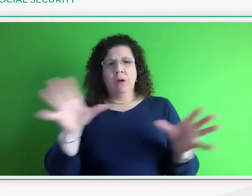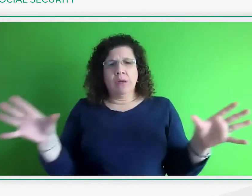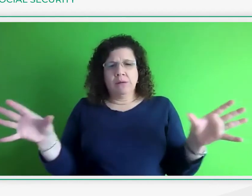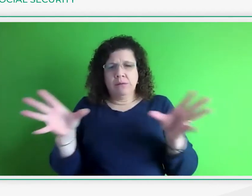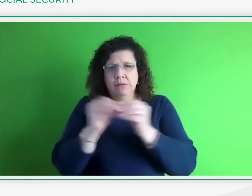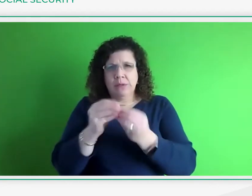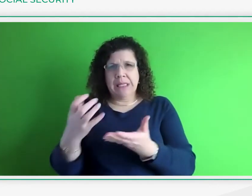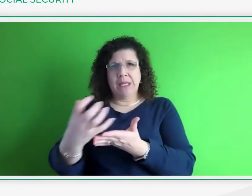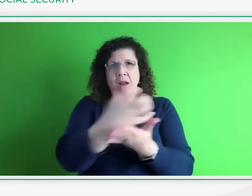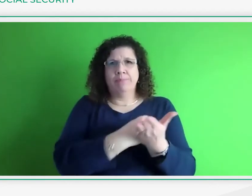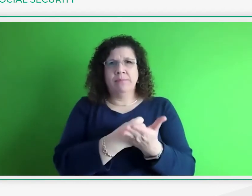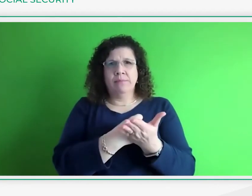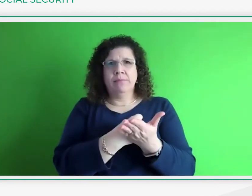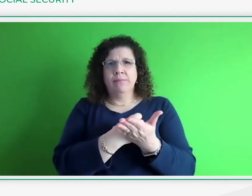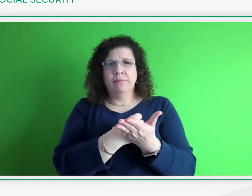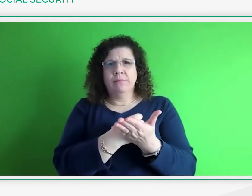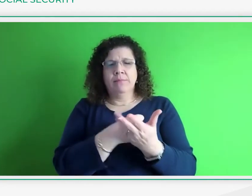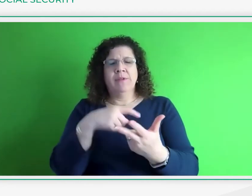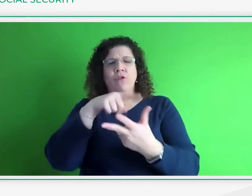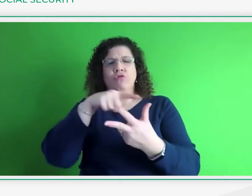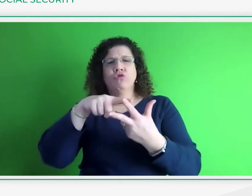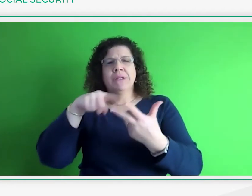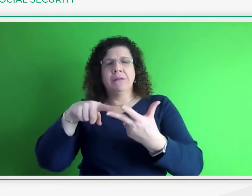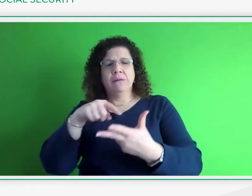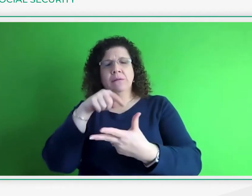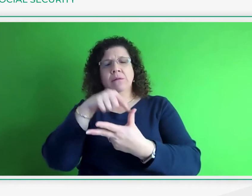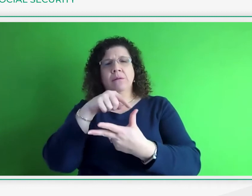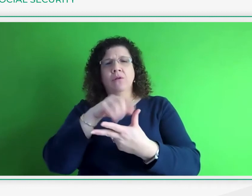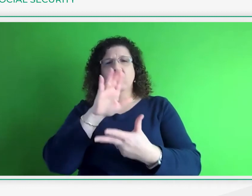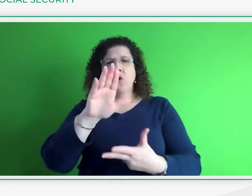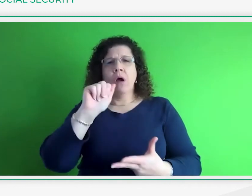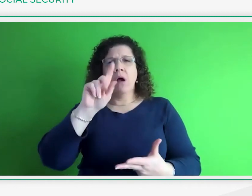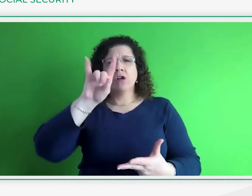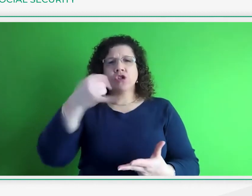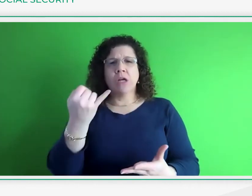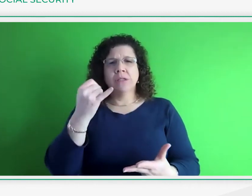So it’s your total income from 3 different things.